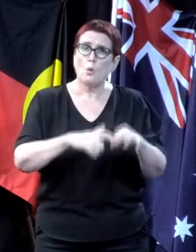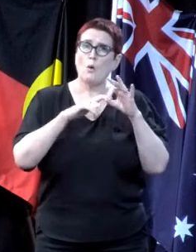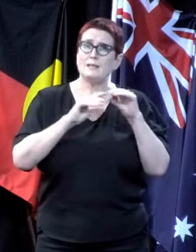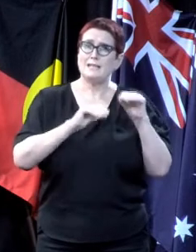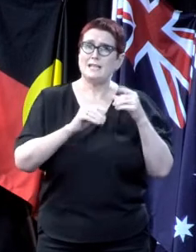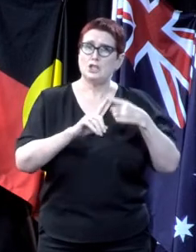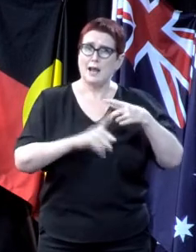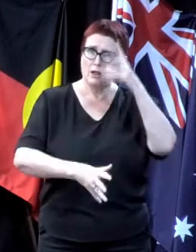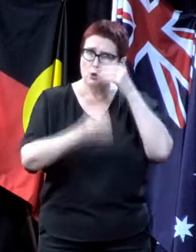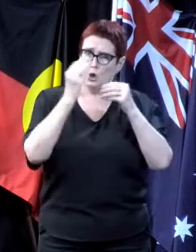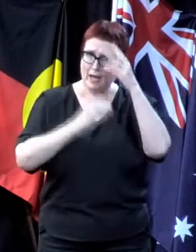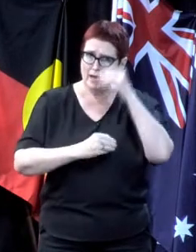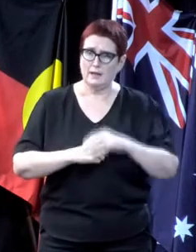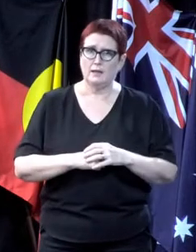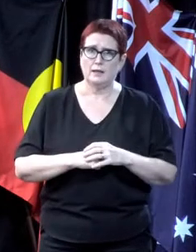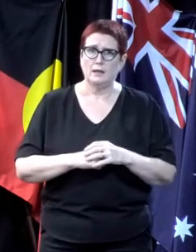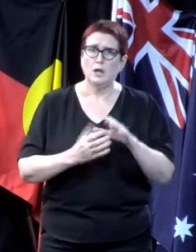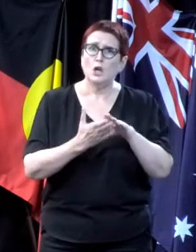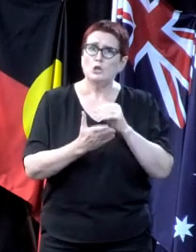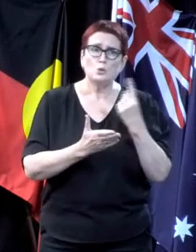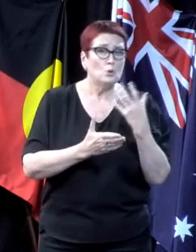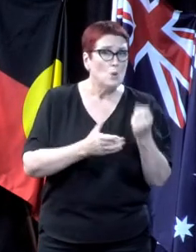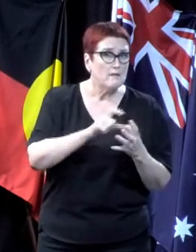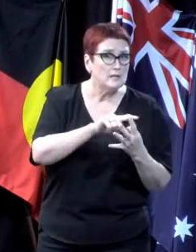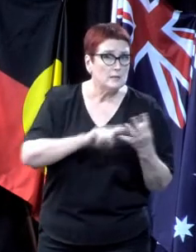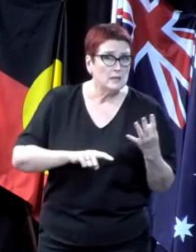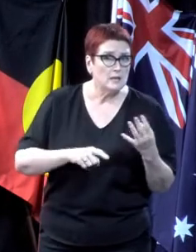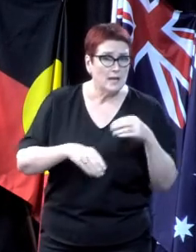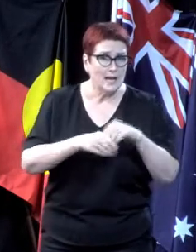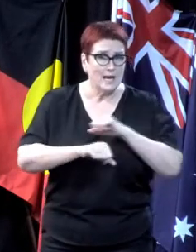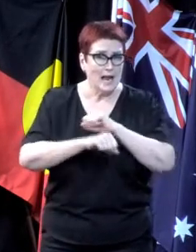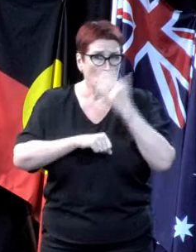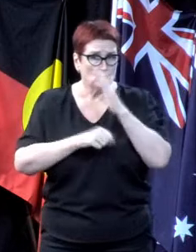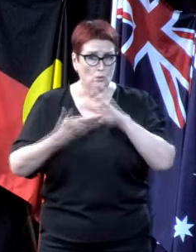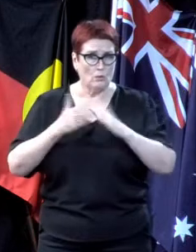disability were within our school community, however, they weren’t in the inclusive model.